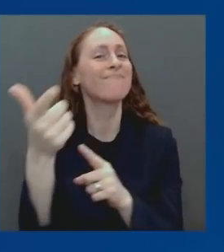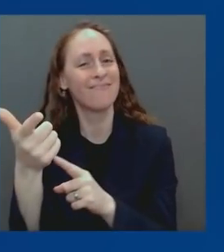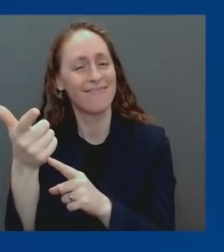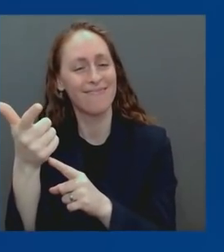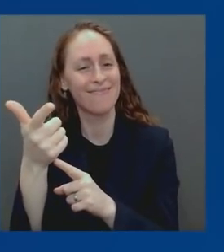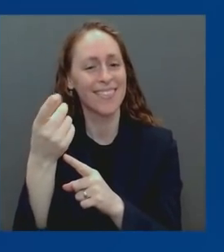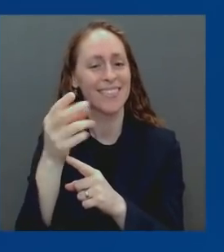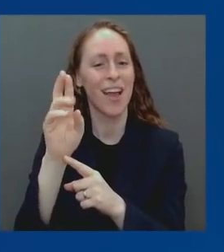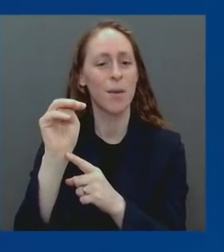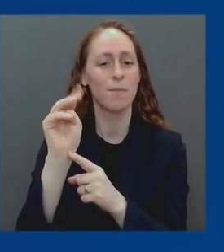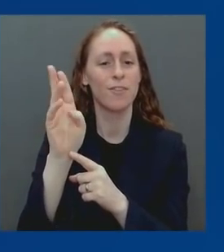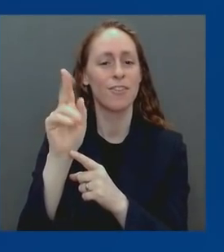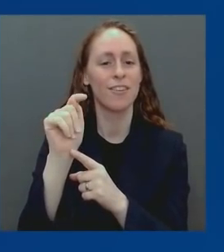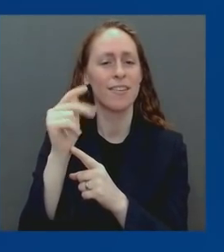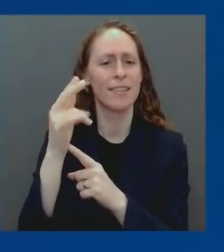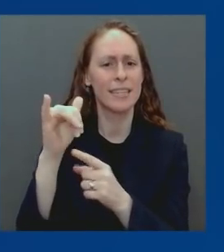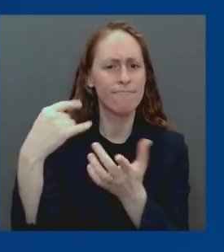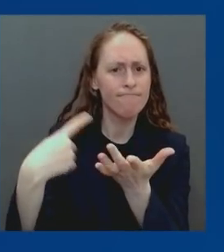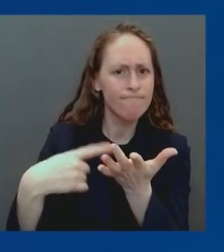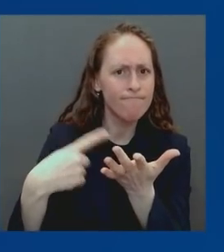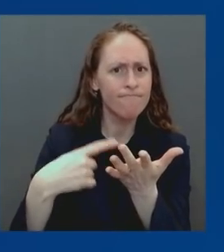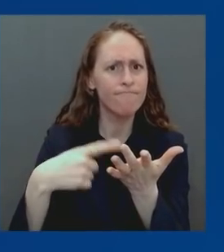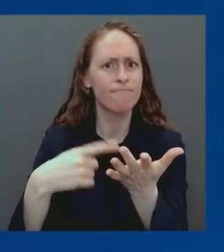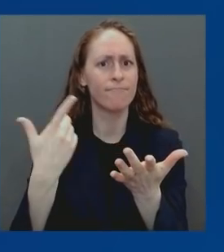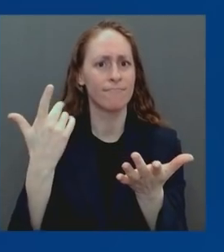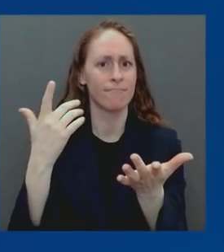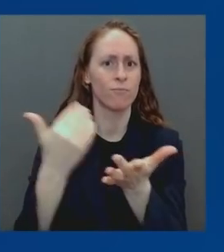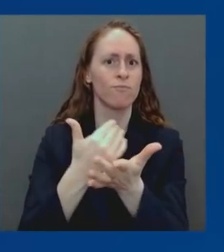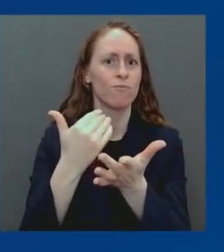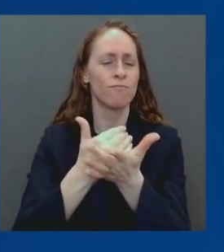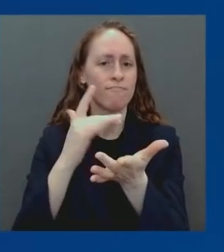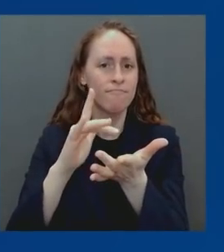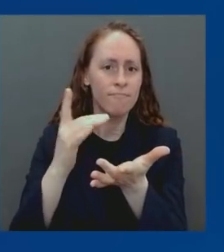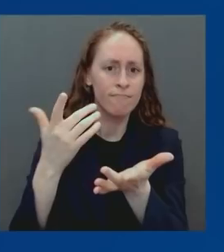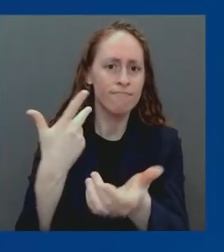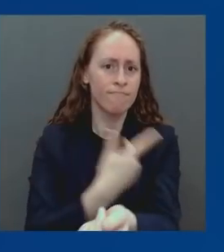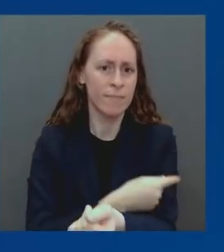so that we're ready for that age group. With that, over to Dr. Walensky. Dr. Walensky?